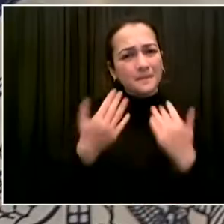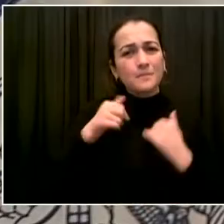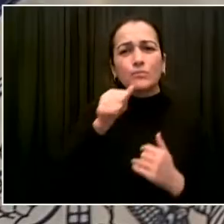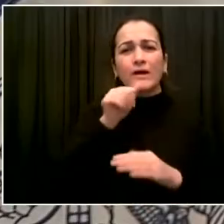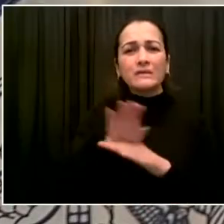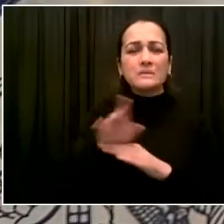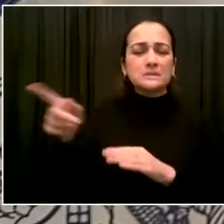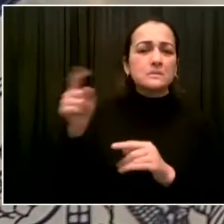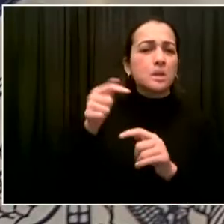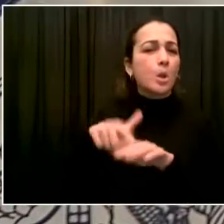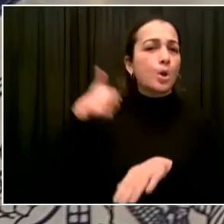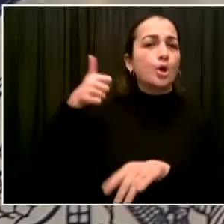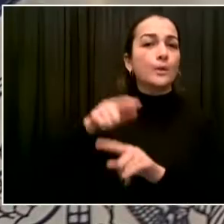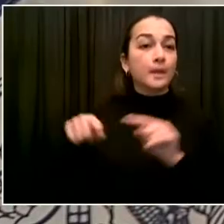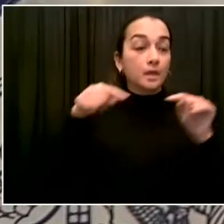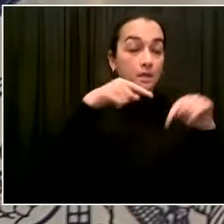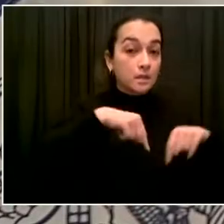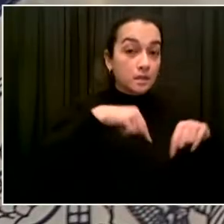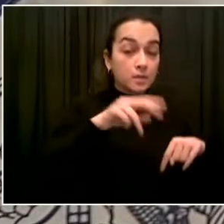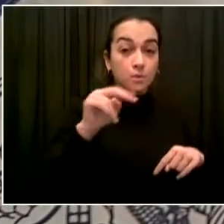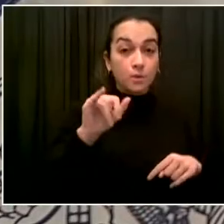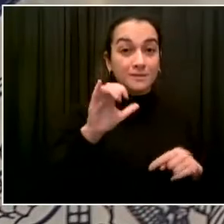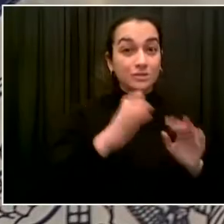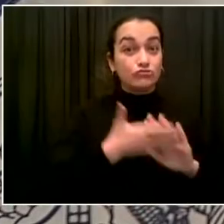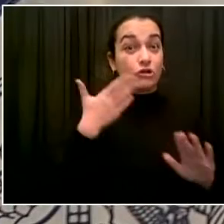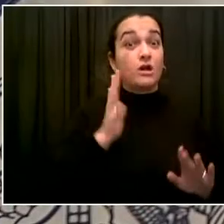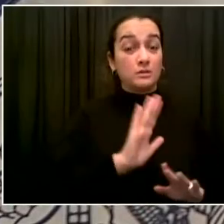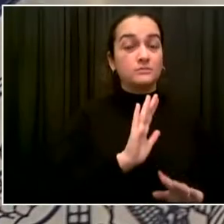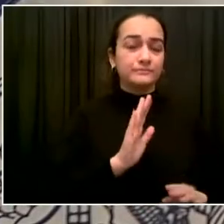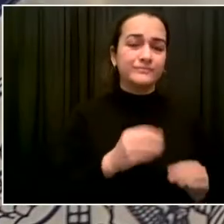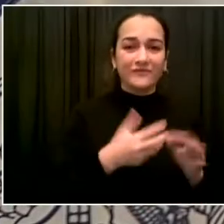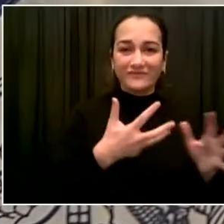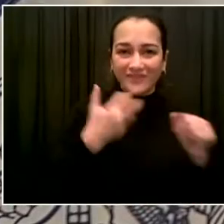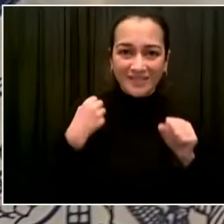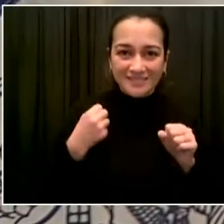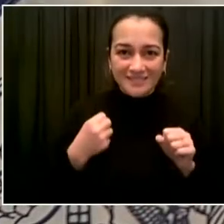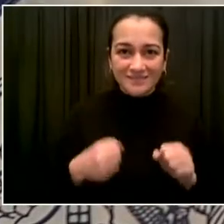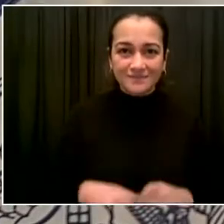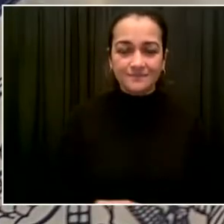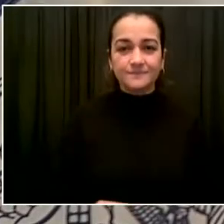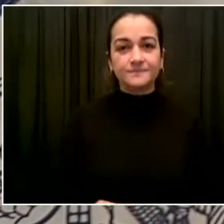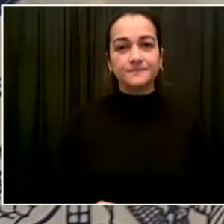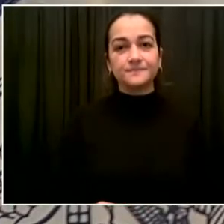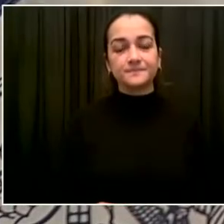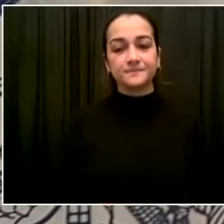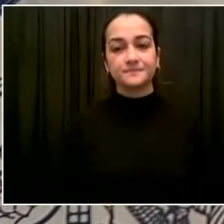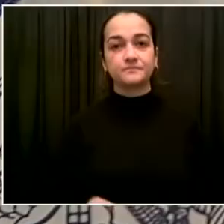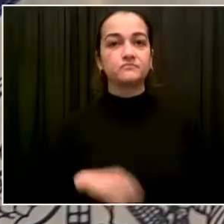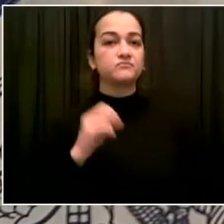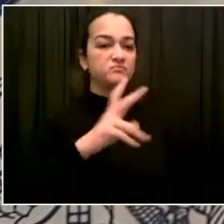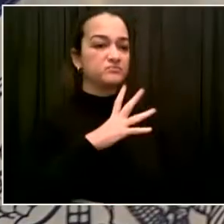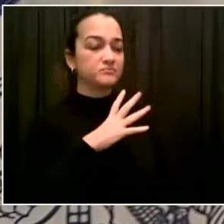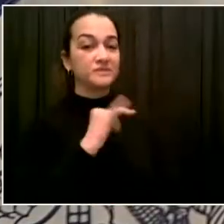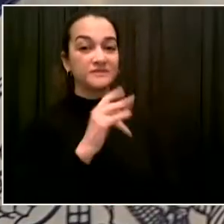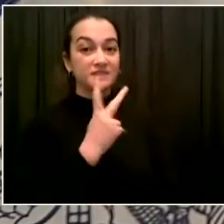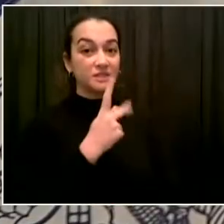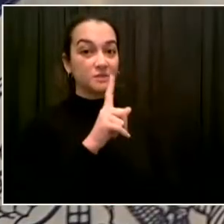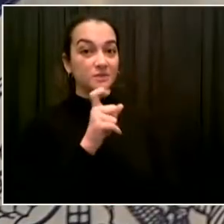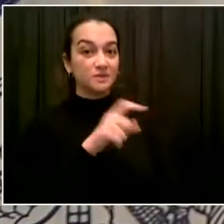ACROSS THE CITY. GO AHEAD,